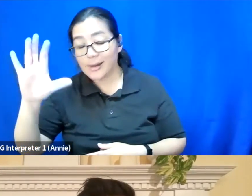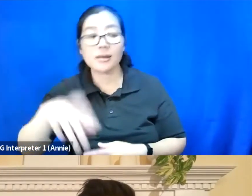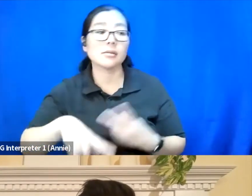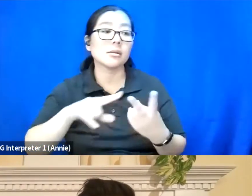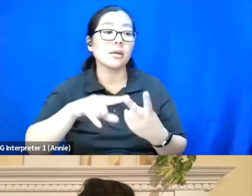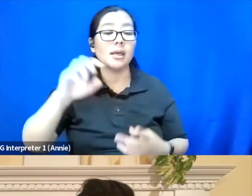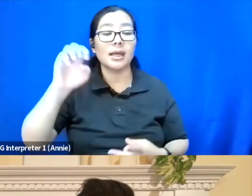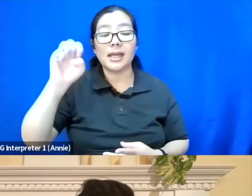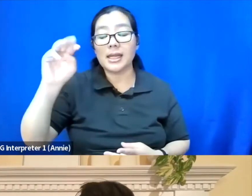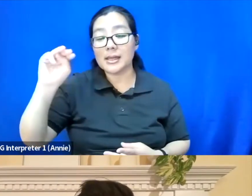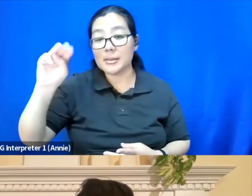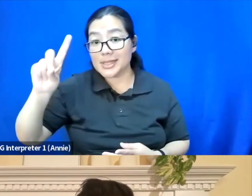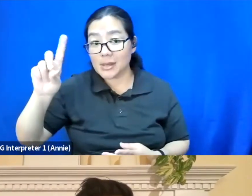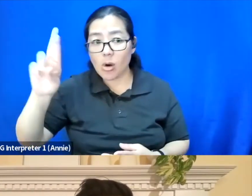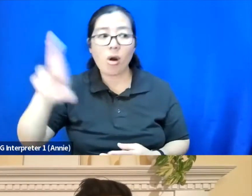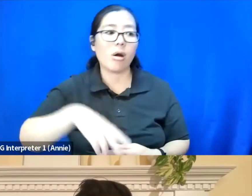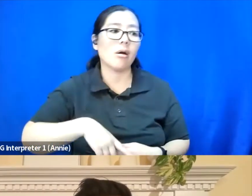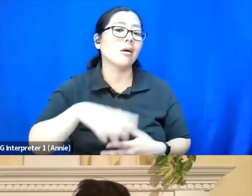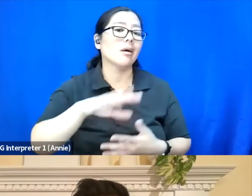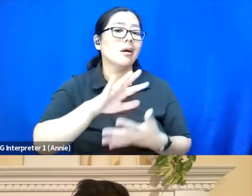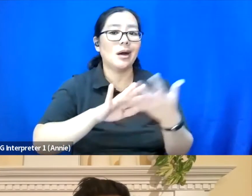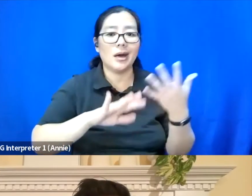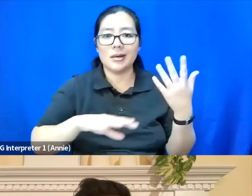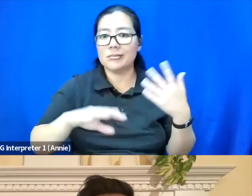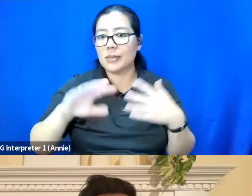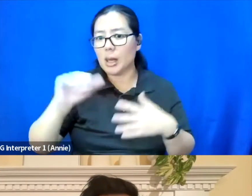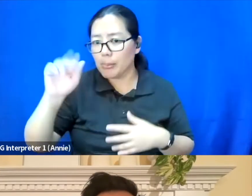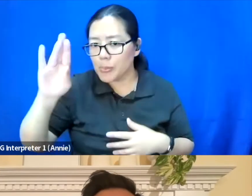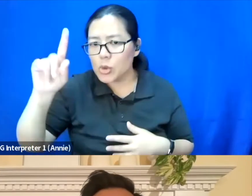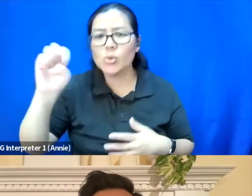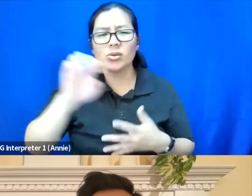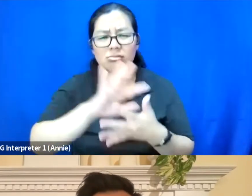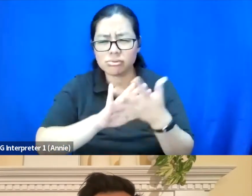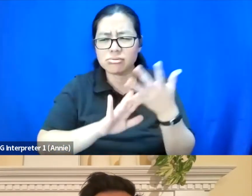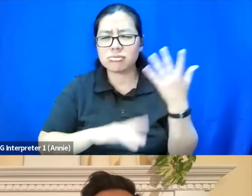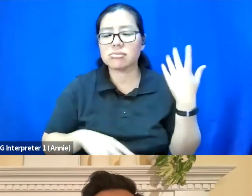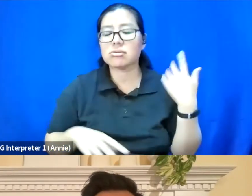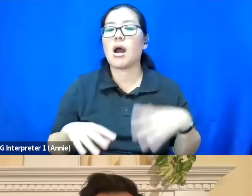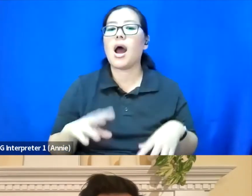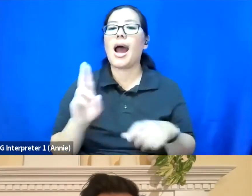I include the scene where I'm dressed up and ready to go